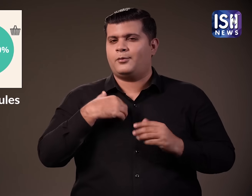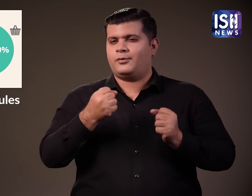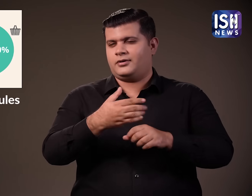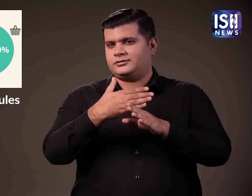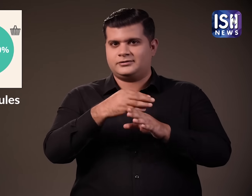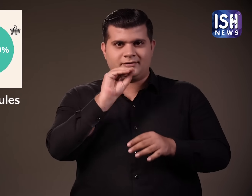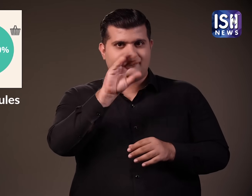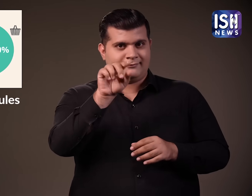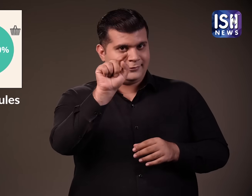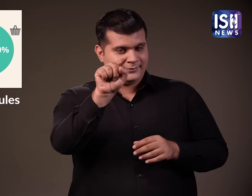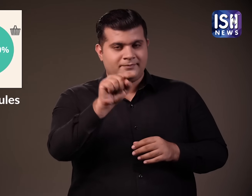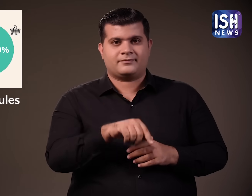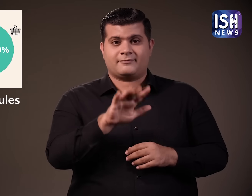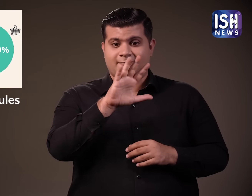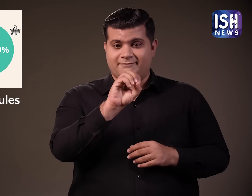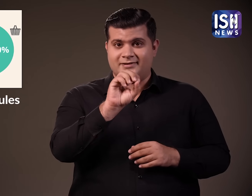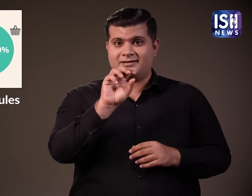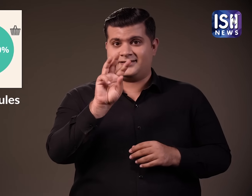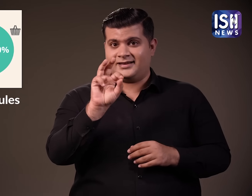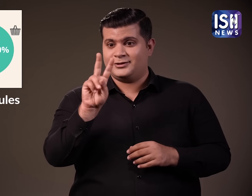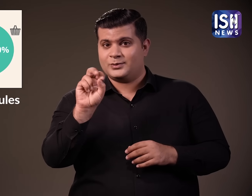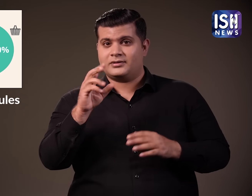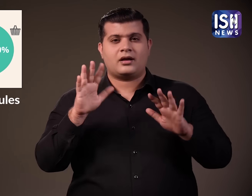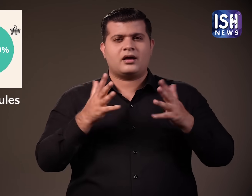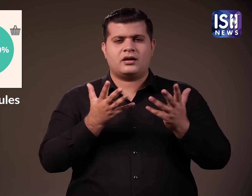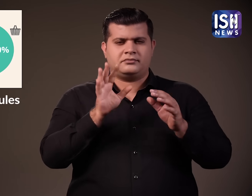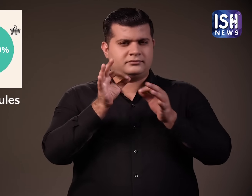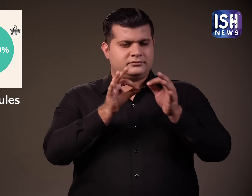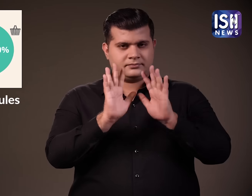Now I will explain you what 50-30-20 rule is.